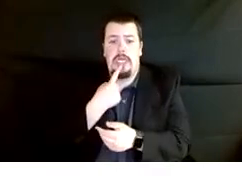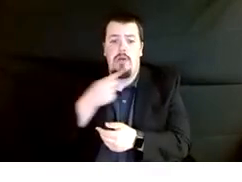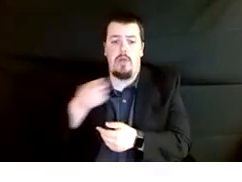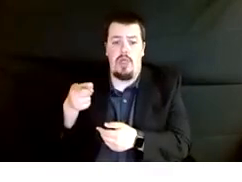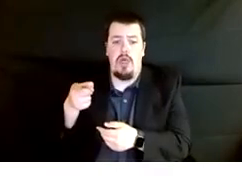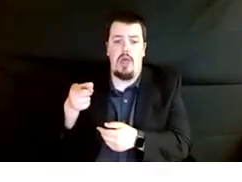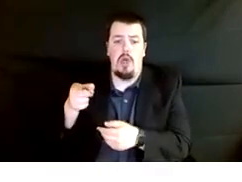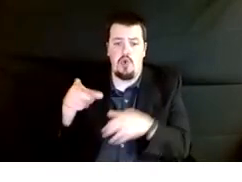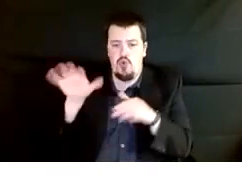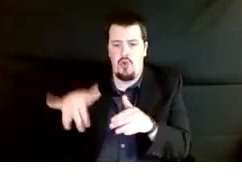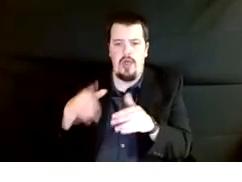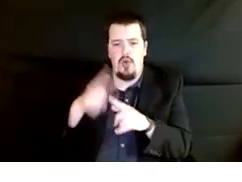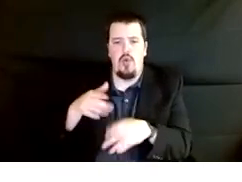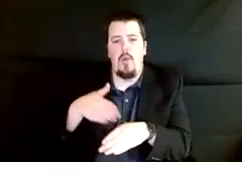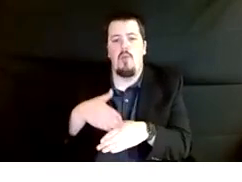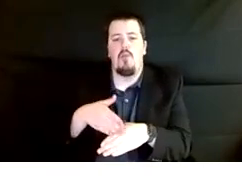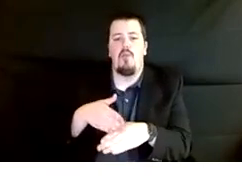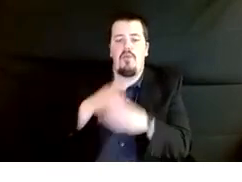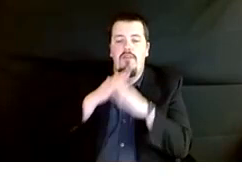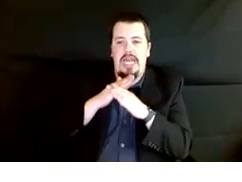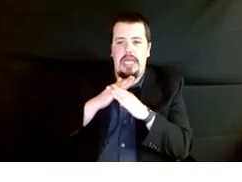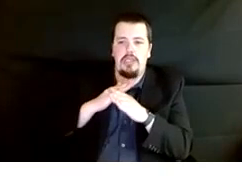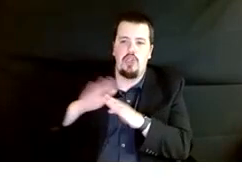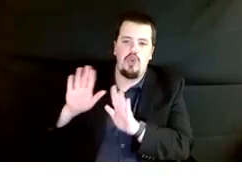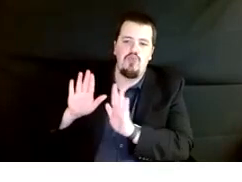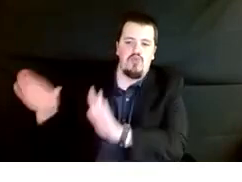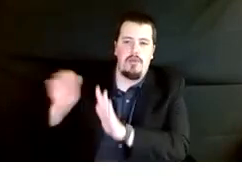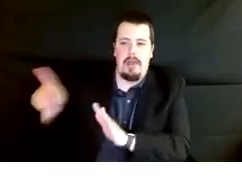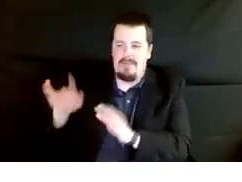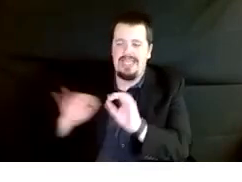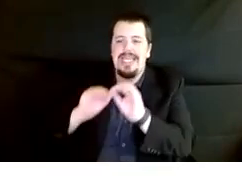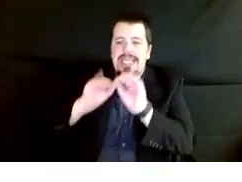just to prevent the pushback, making it very clear that this is an accommodation